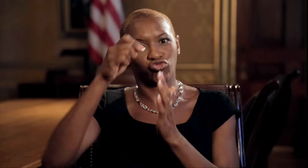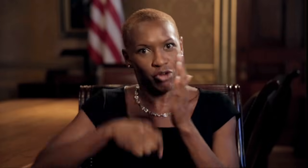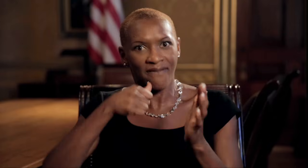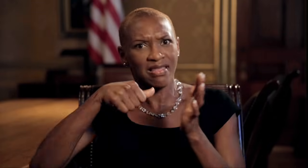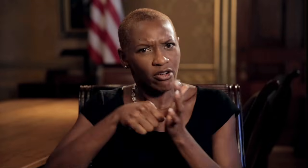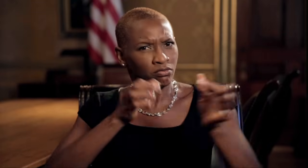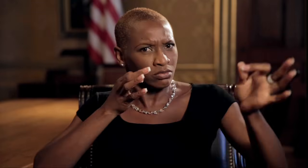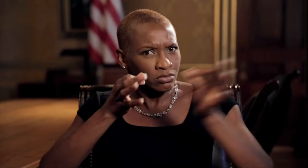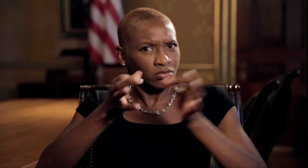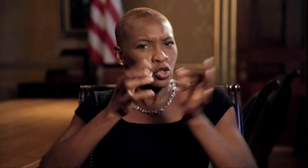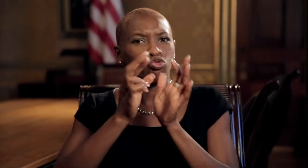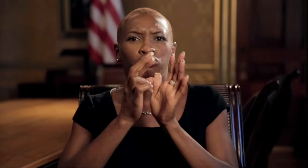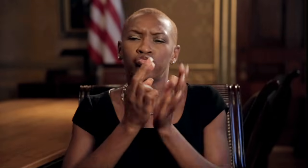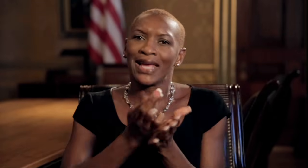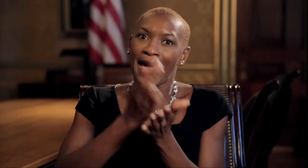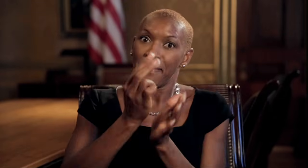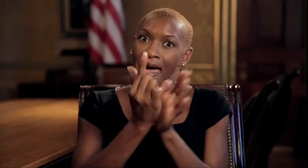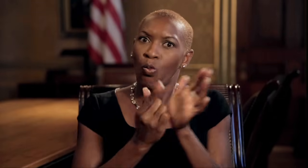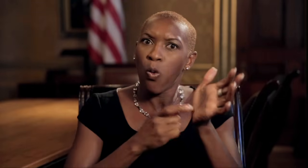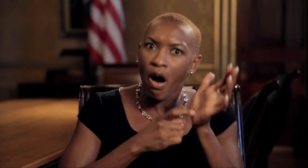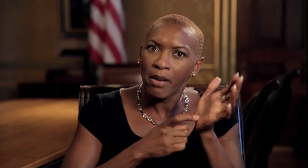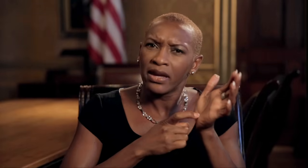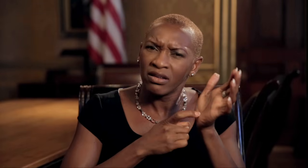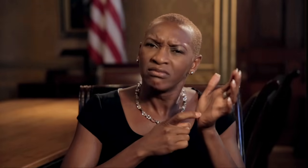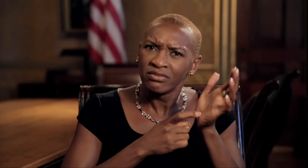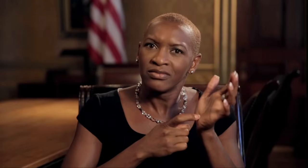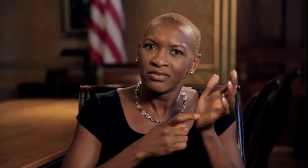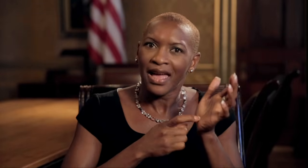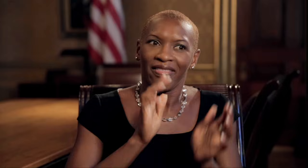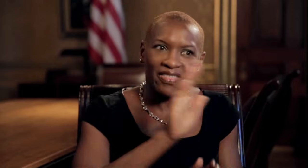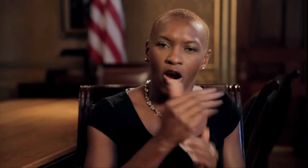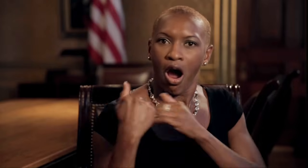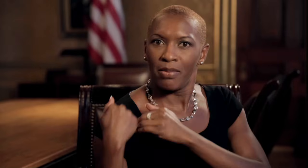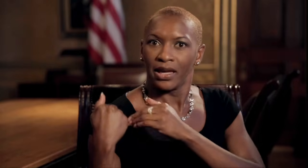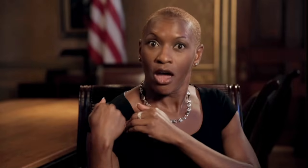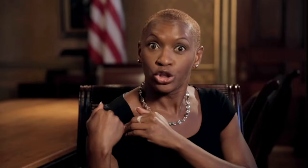The letter detailed the requirements of the Rehab Act and the obligations of the University.